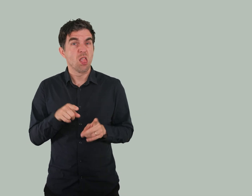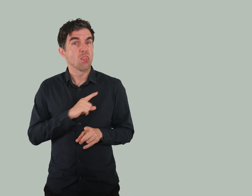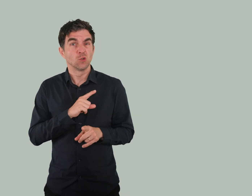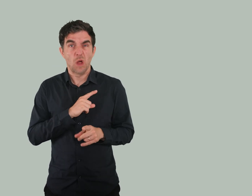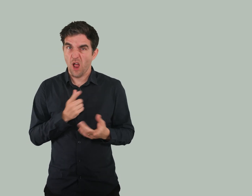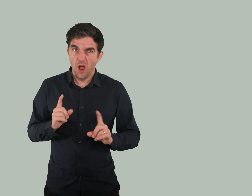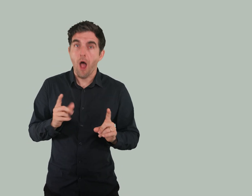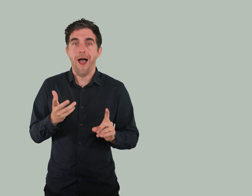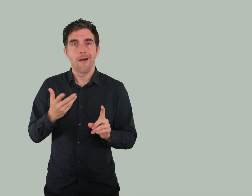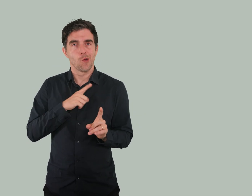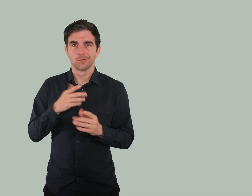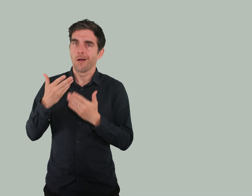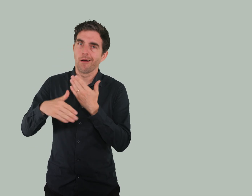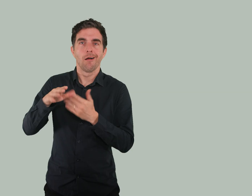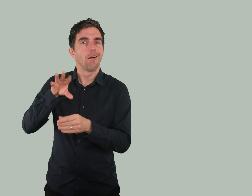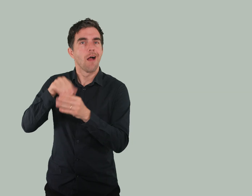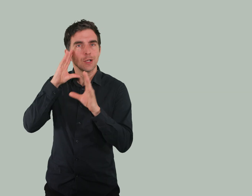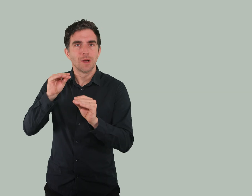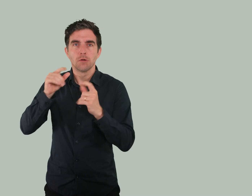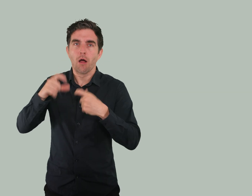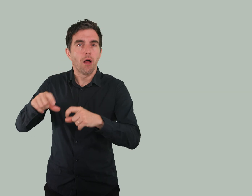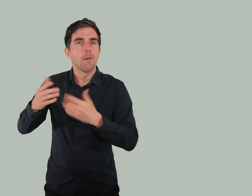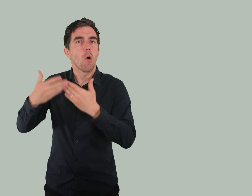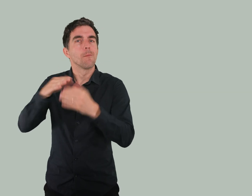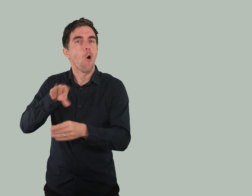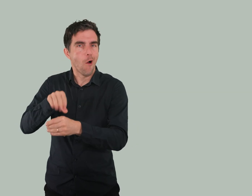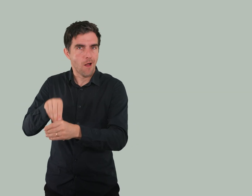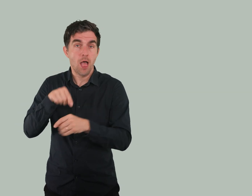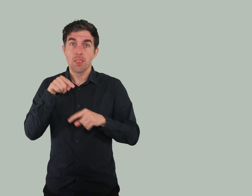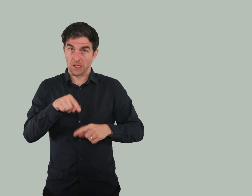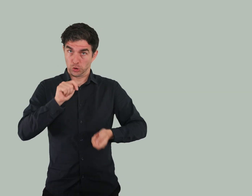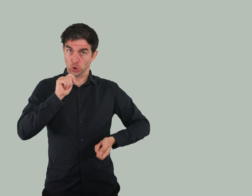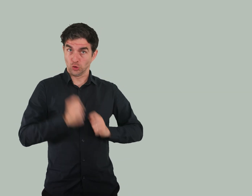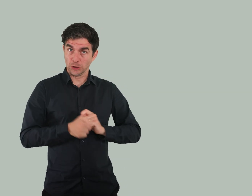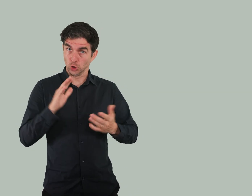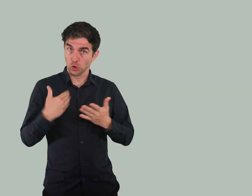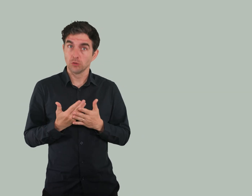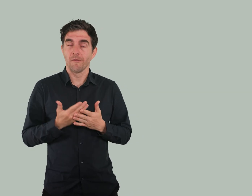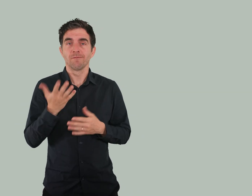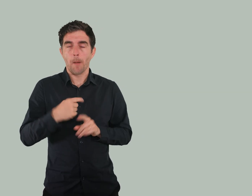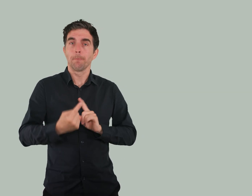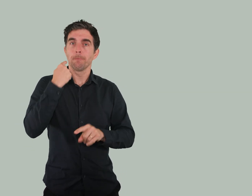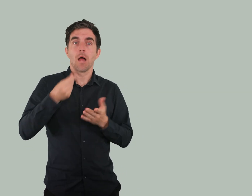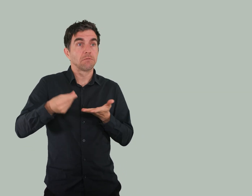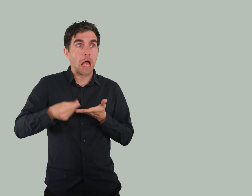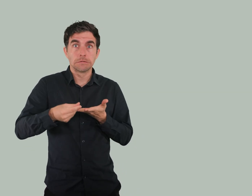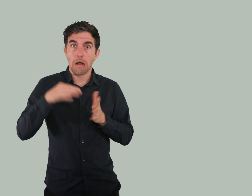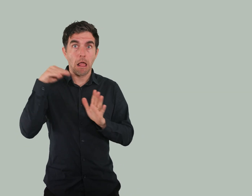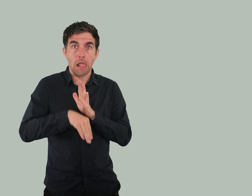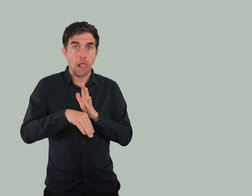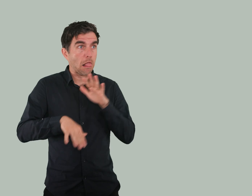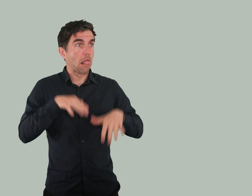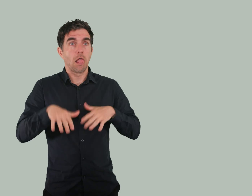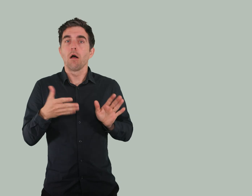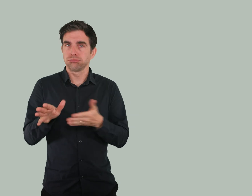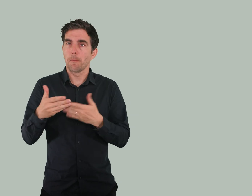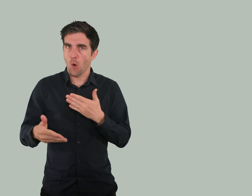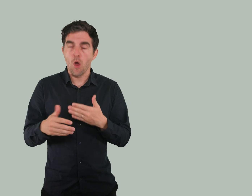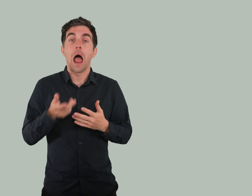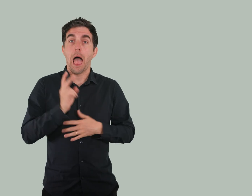by a long-term rise in participation in education.